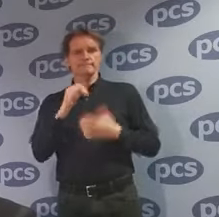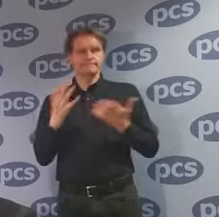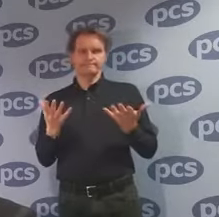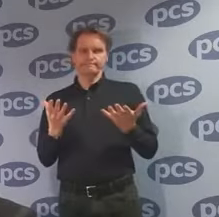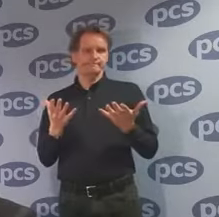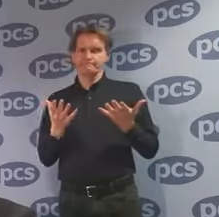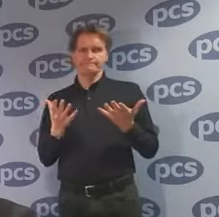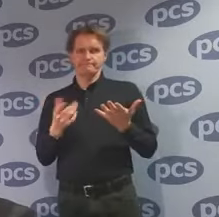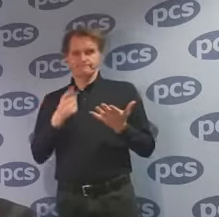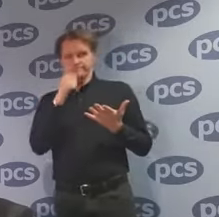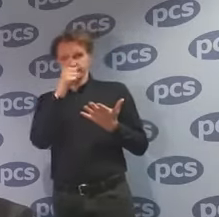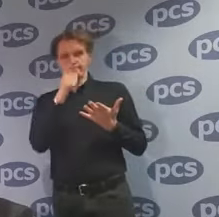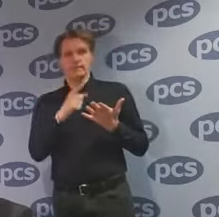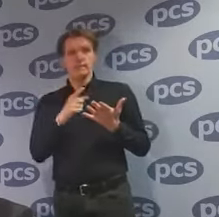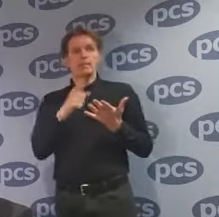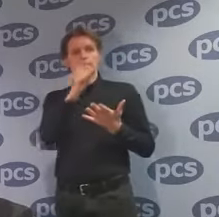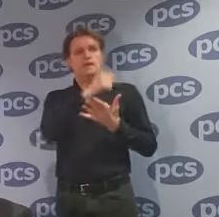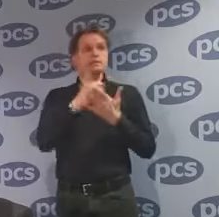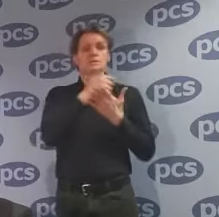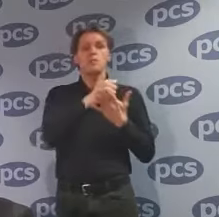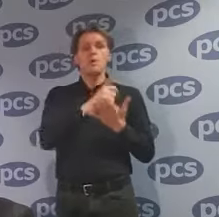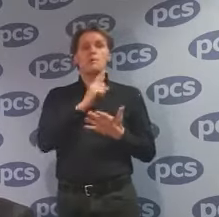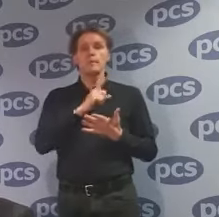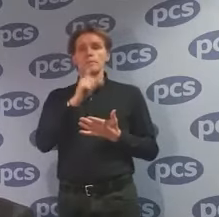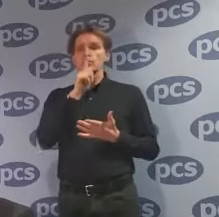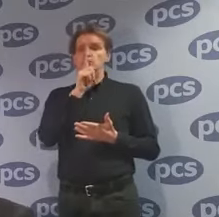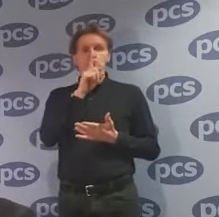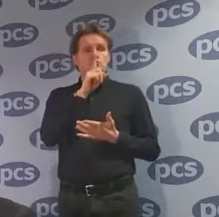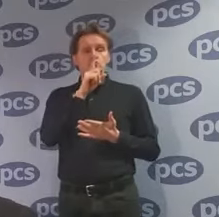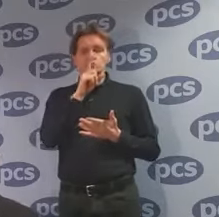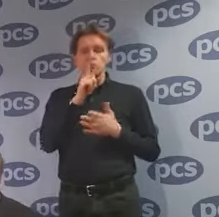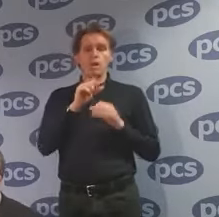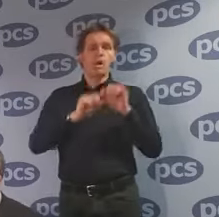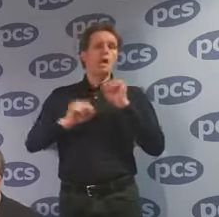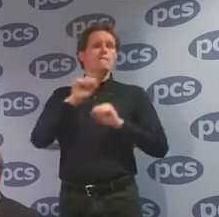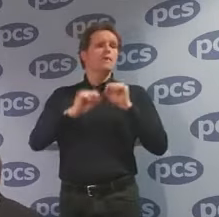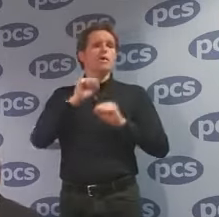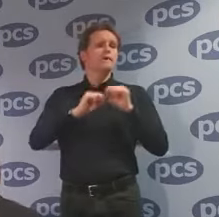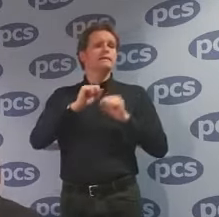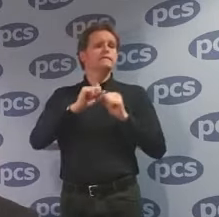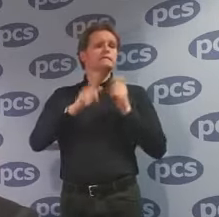between tax avoidance and tax evasion and benefits you couldn't have a better